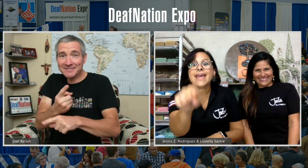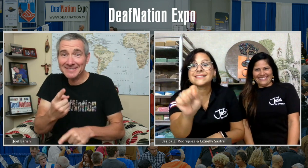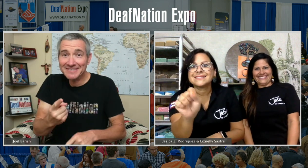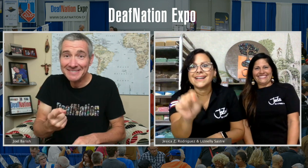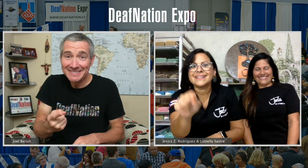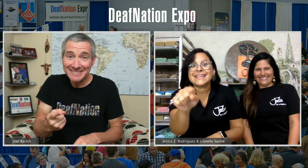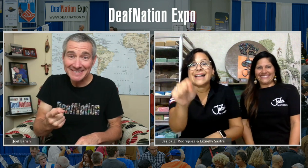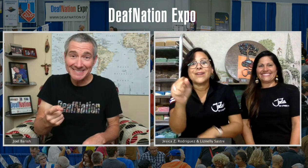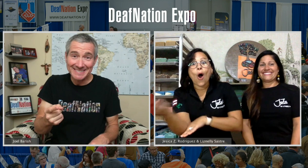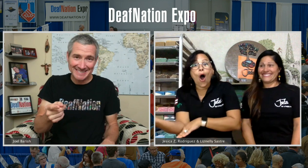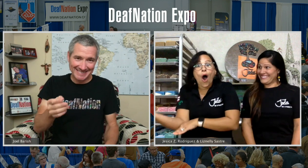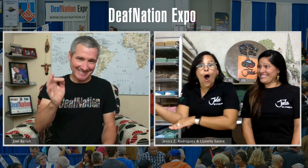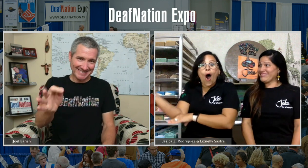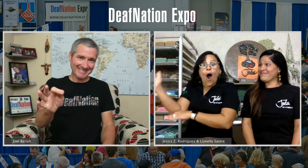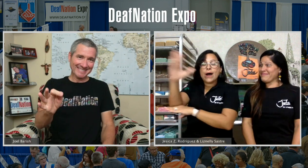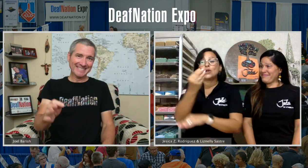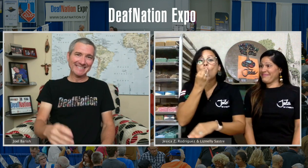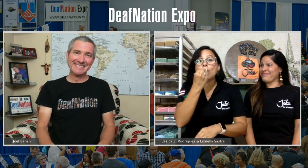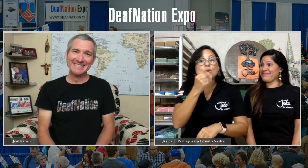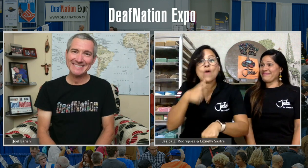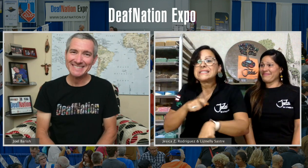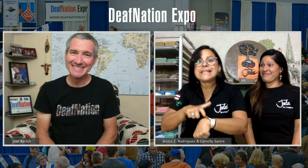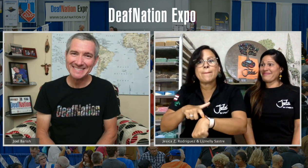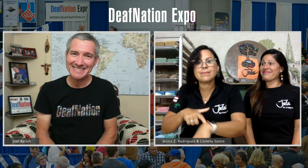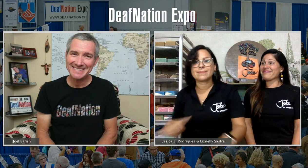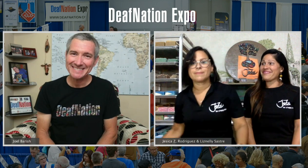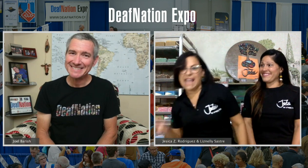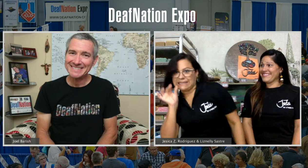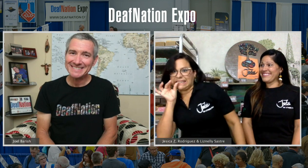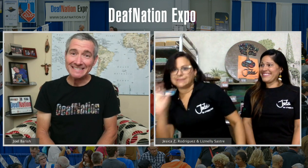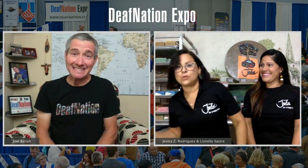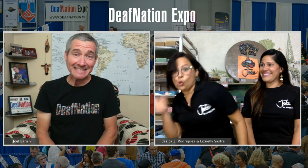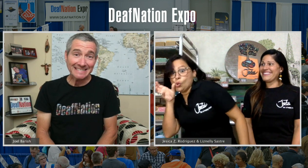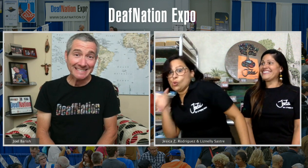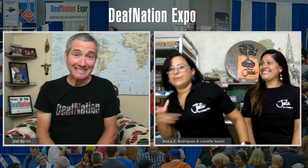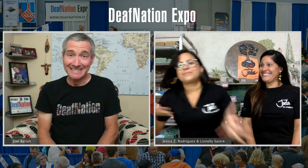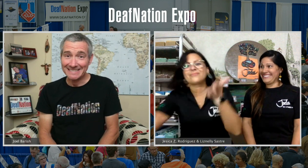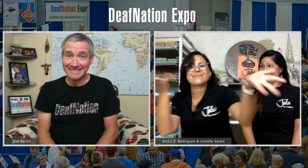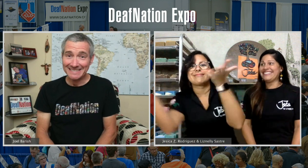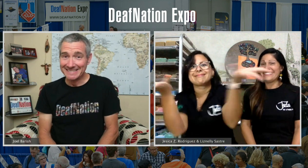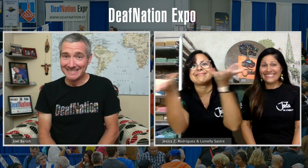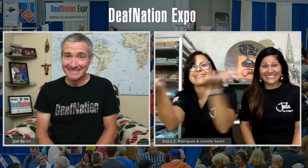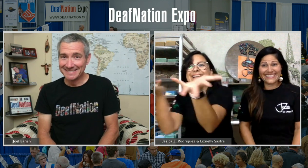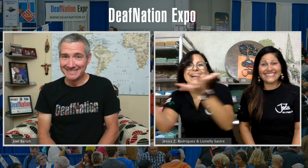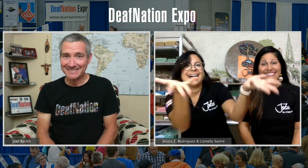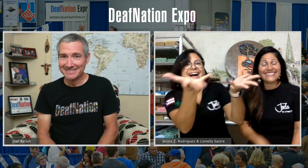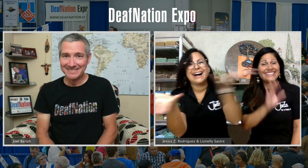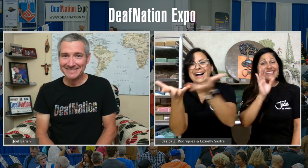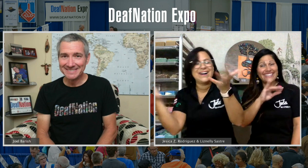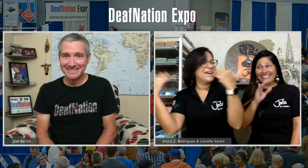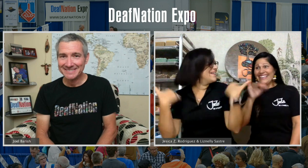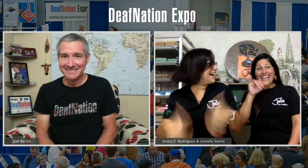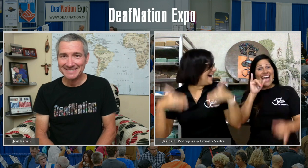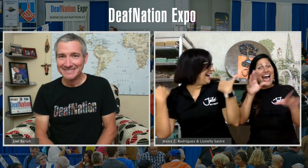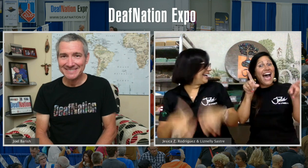Yes, all day! We didn’t have time to eat or drink because we were so busy!